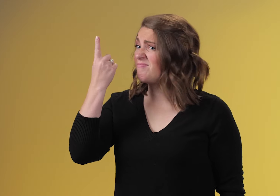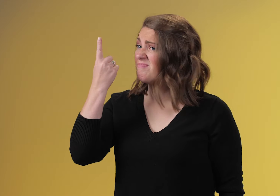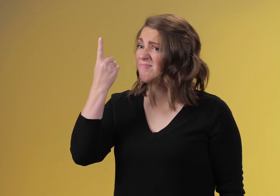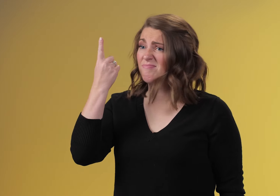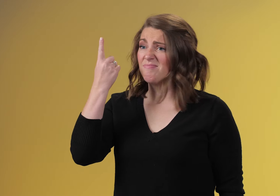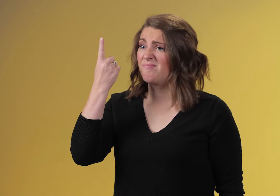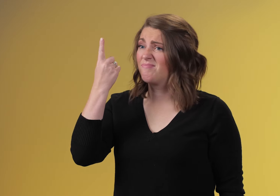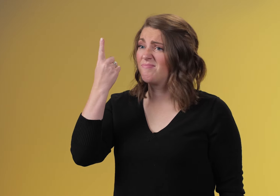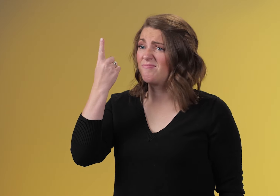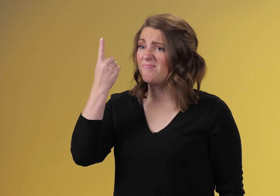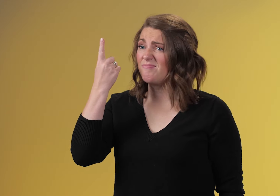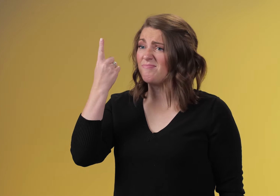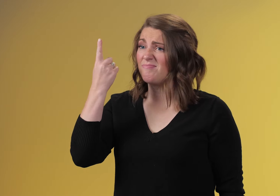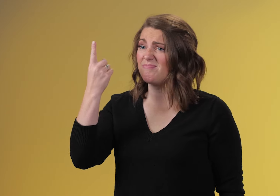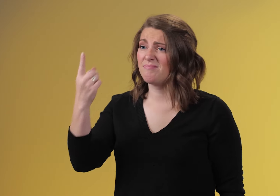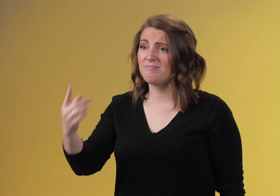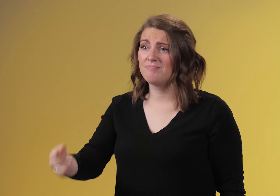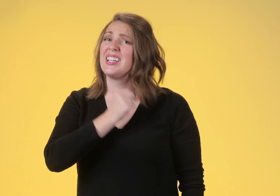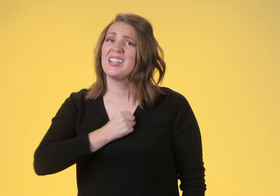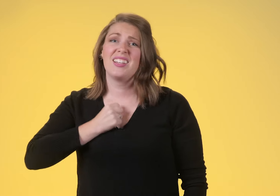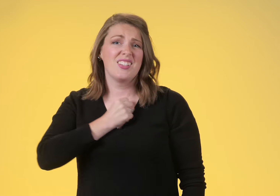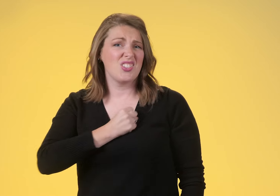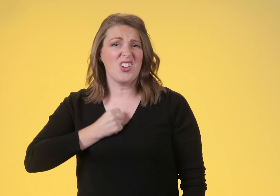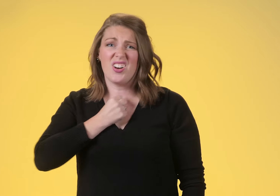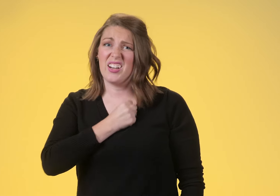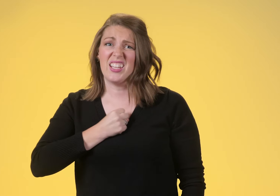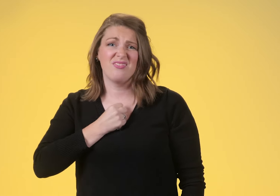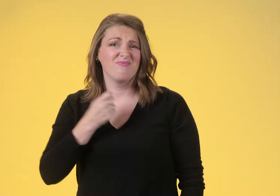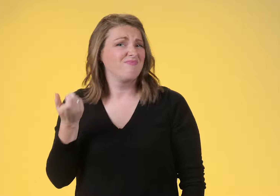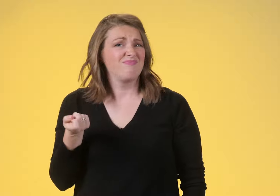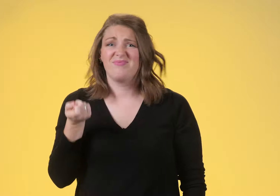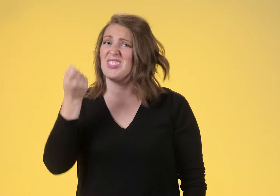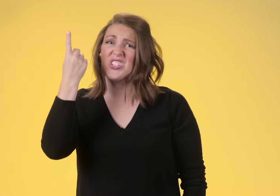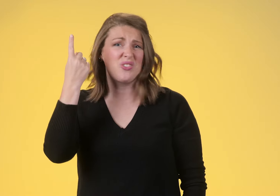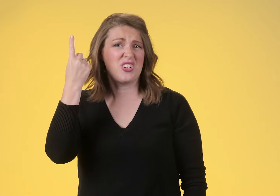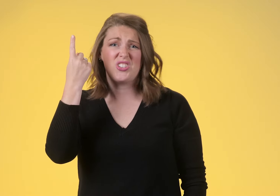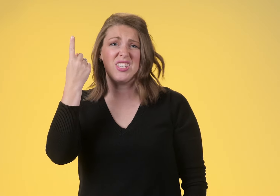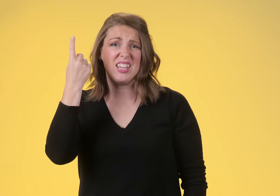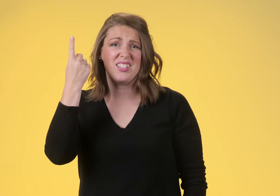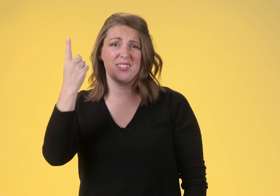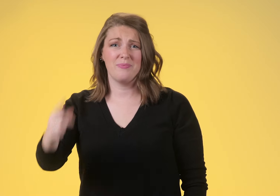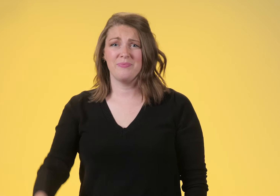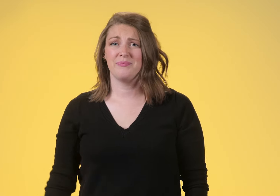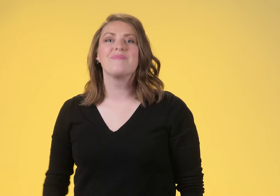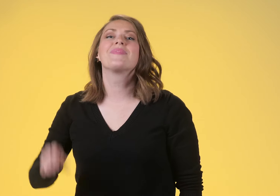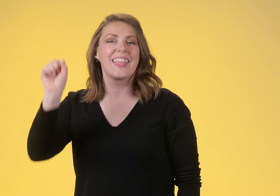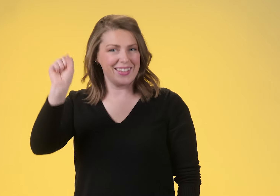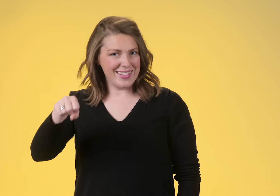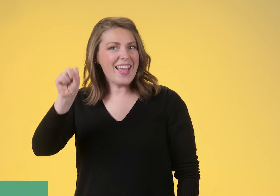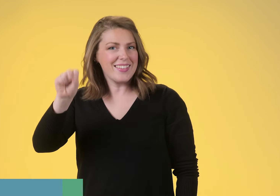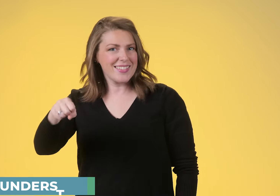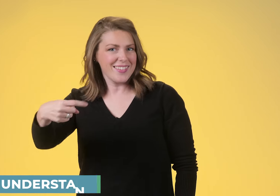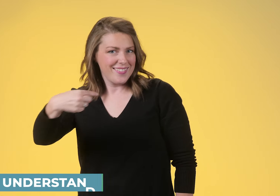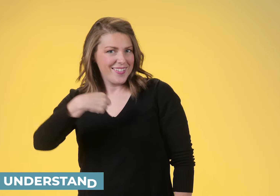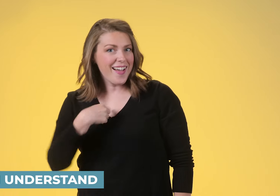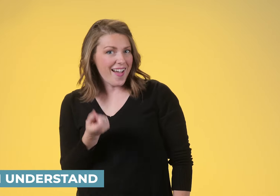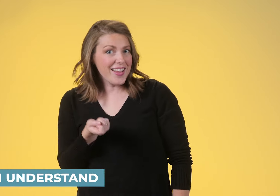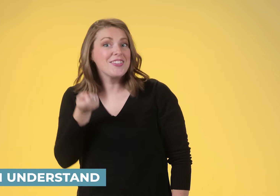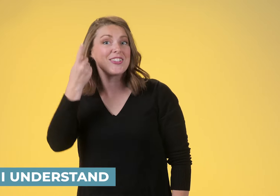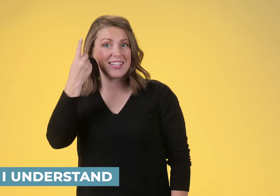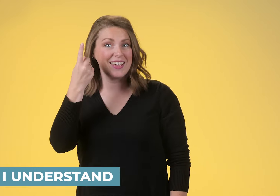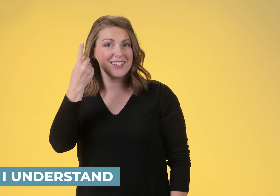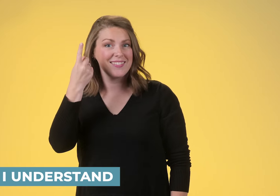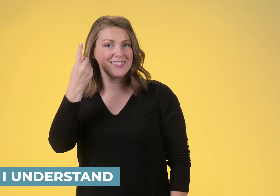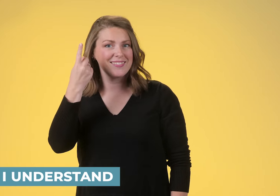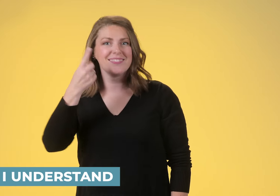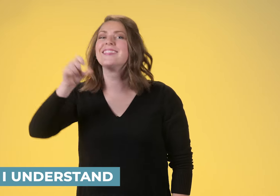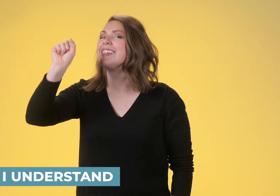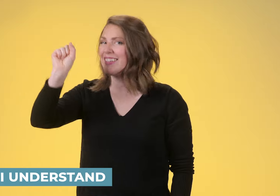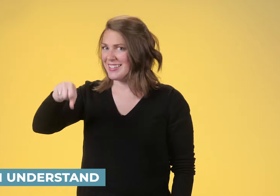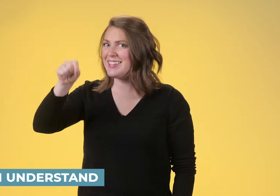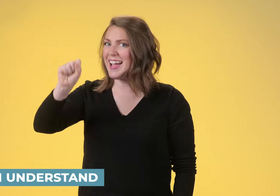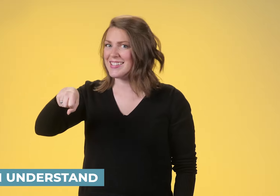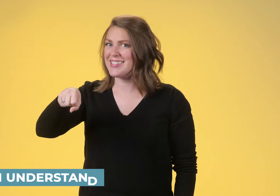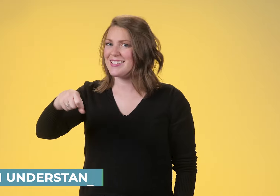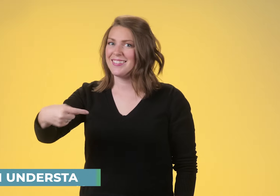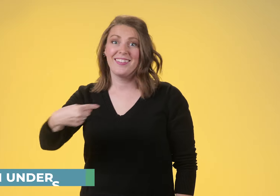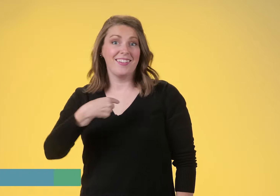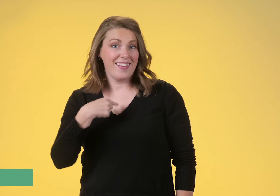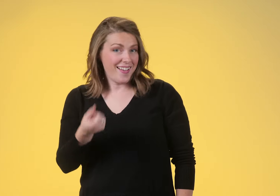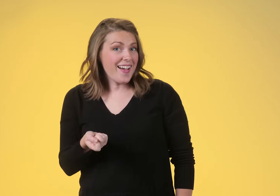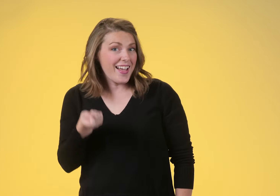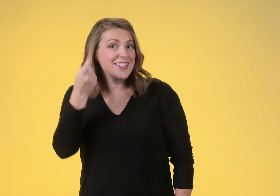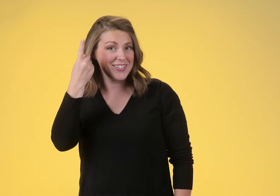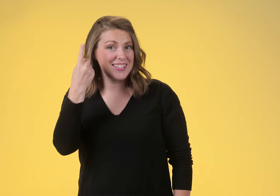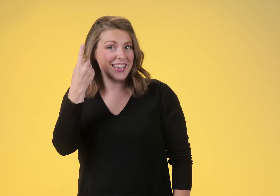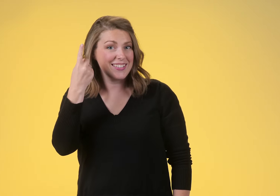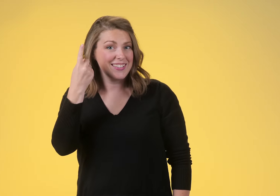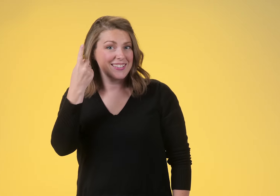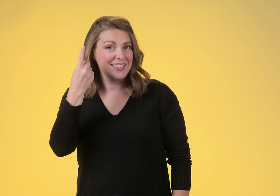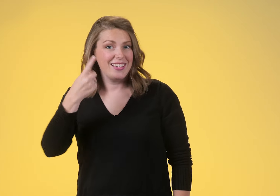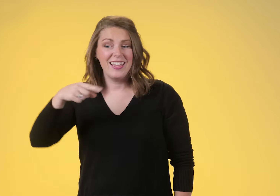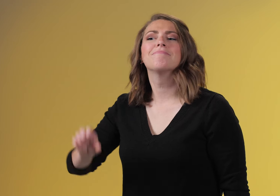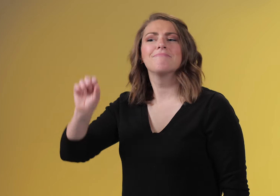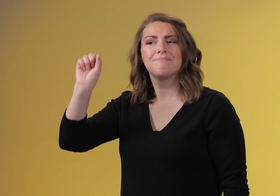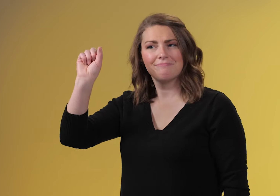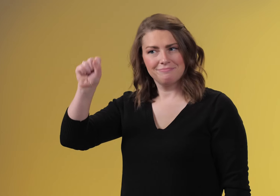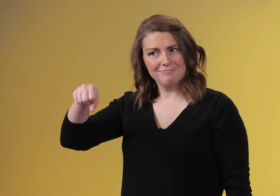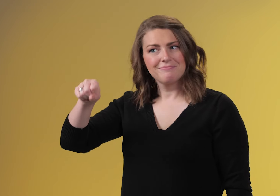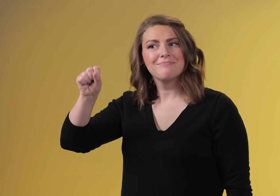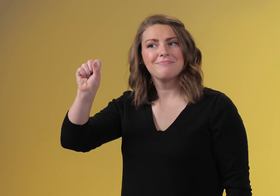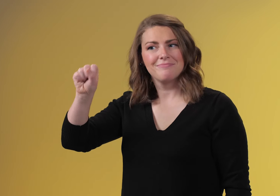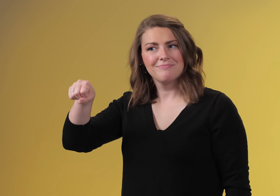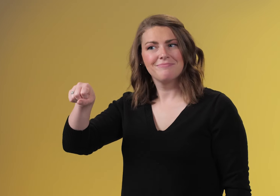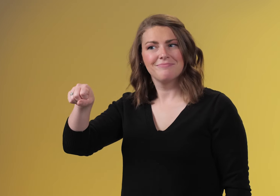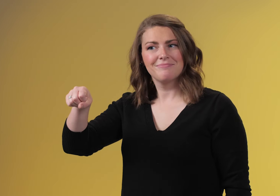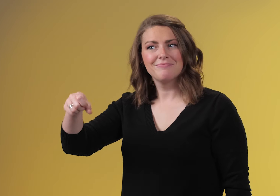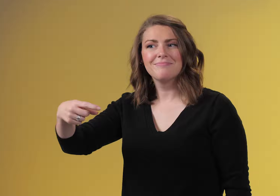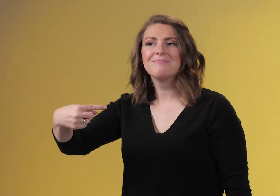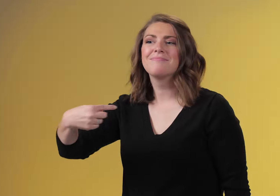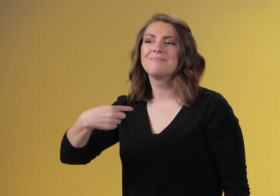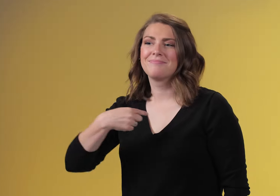the lightbulb isn't clicking on, 'sorry, don't understand.' 'Yes, I understand. Yes, I understand, it's the sign yes, pointing to yourself